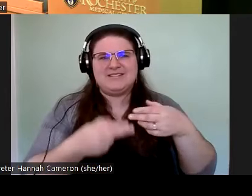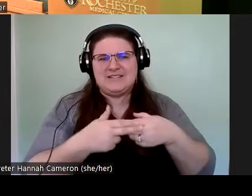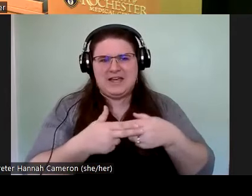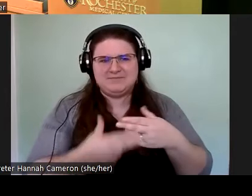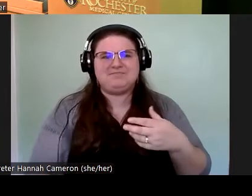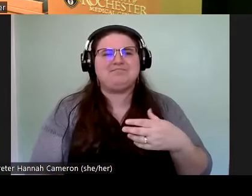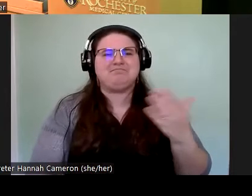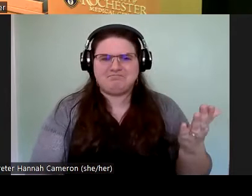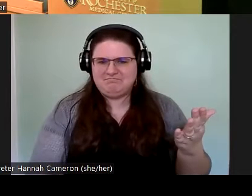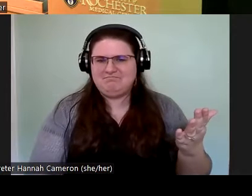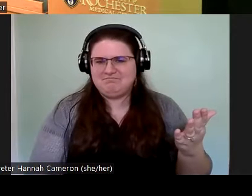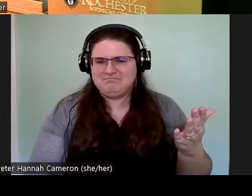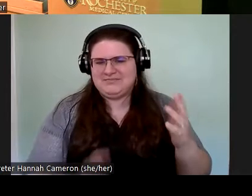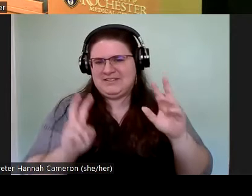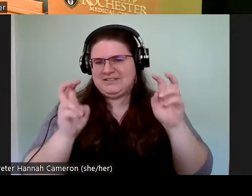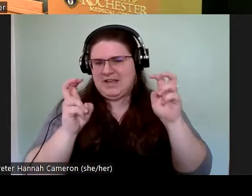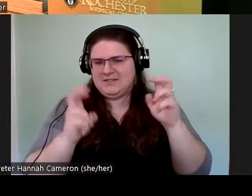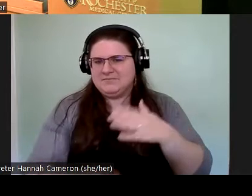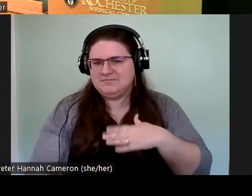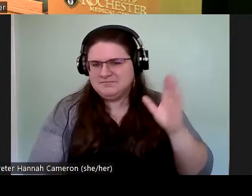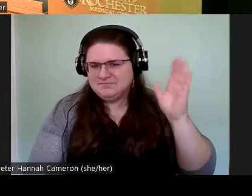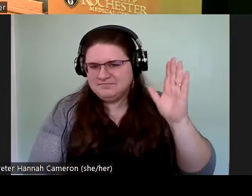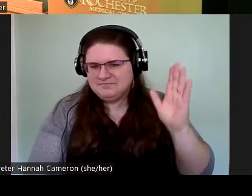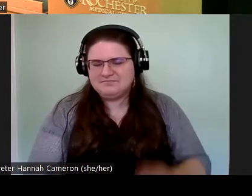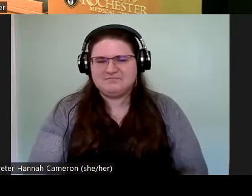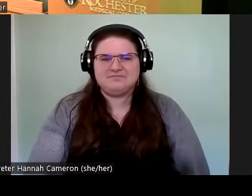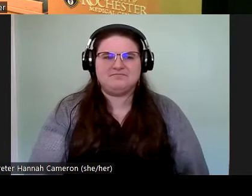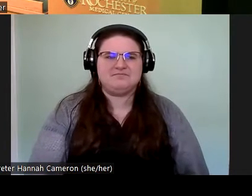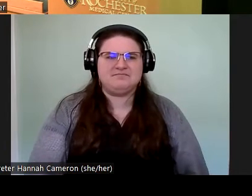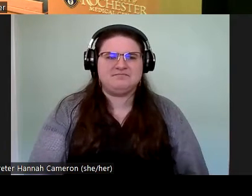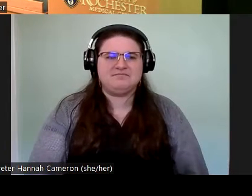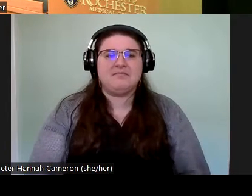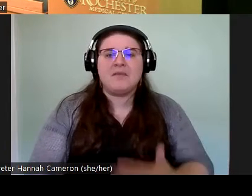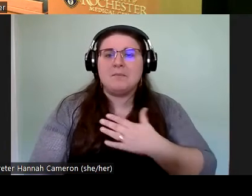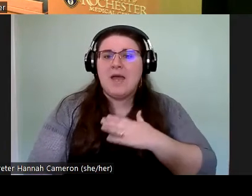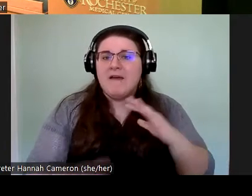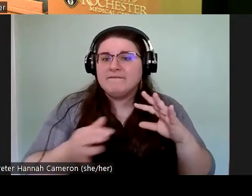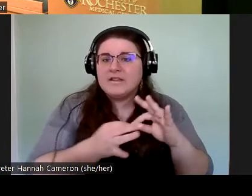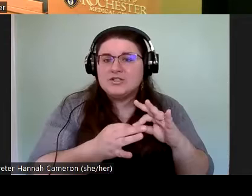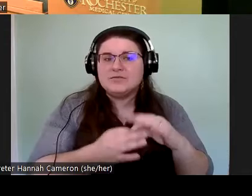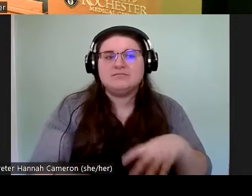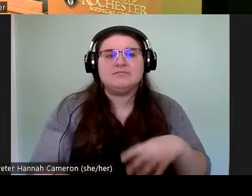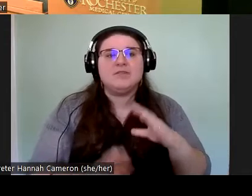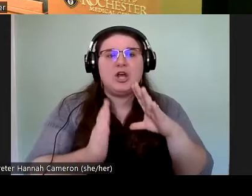the the title of the presentation um my affiliation uh the learning objectives